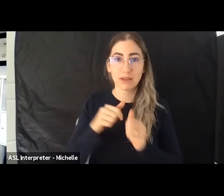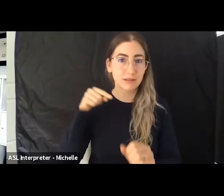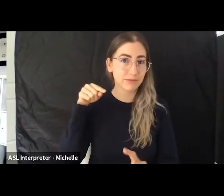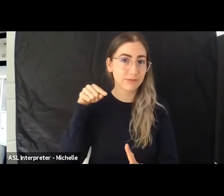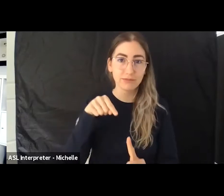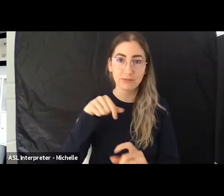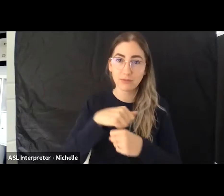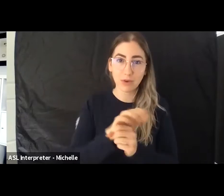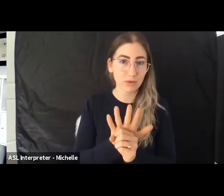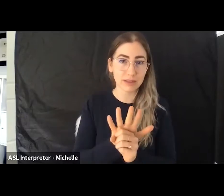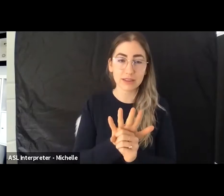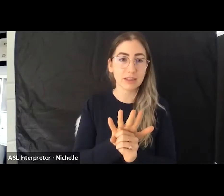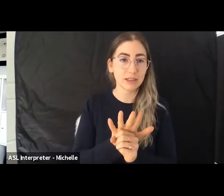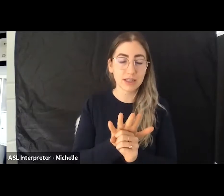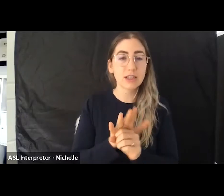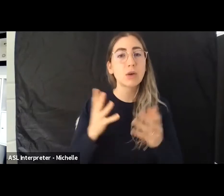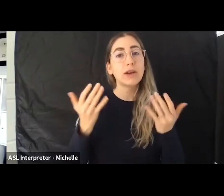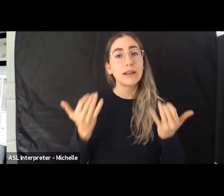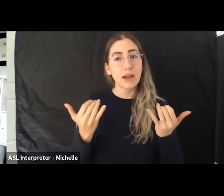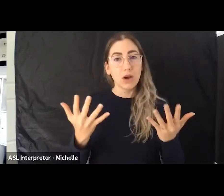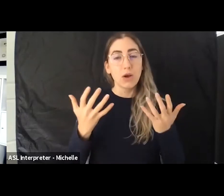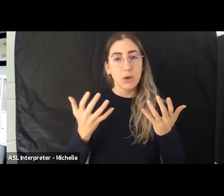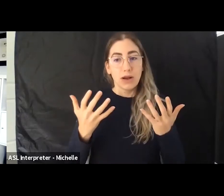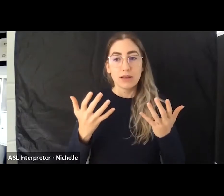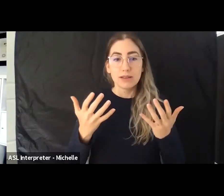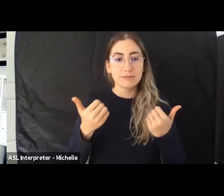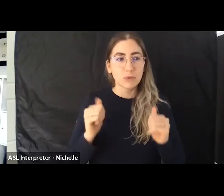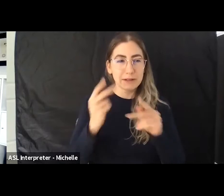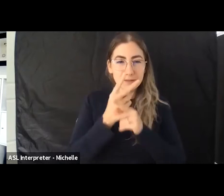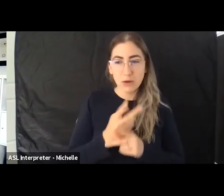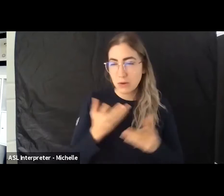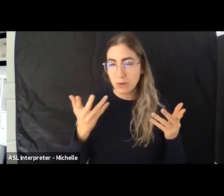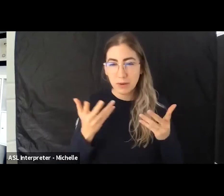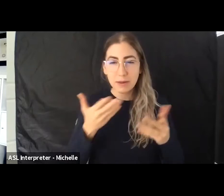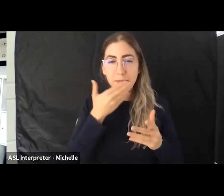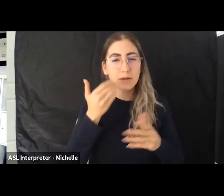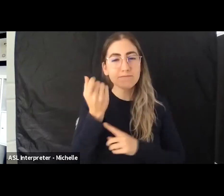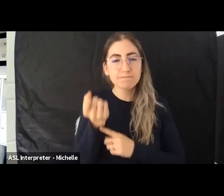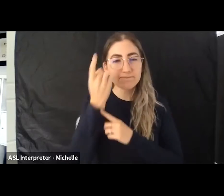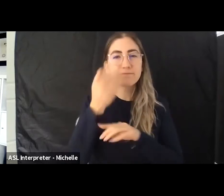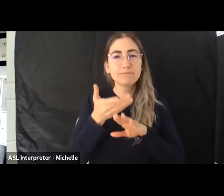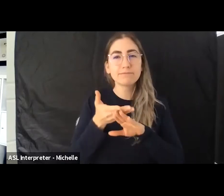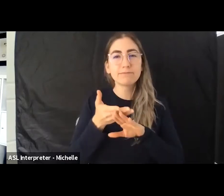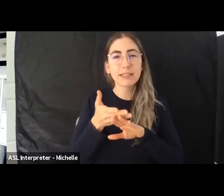WITH THE GLOBAL PANDEMIC, AND WE WANTED TO BETTER UNDERSTAND THE IMPACT GLOBAL PANDEMIC, AND WE WANTED TO BETTER UNDERSTAND THE OF THIS PANDEMIC ON THE VARIOUS IMPACT OF THIS PANDEMIC ON THE VARIOUS COMMUNITIES THAT WE SERVE.